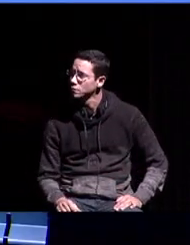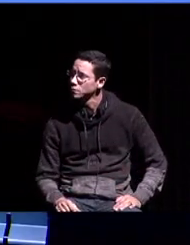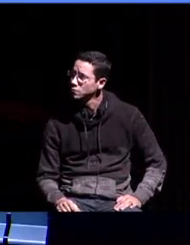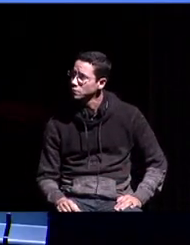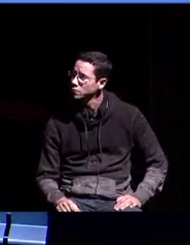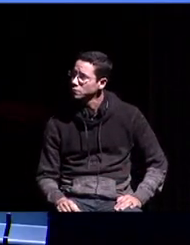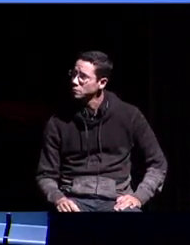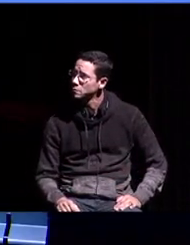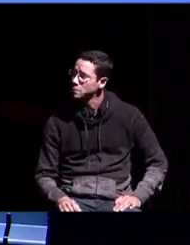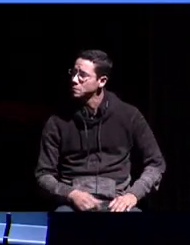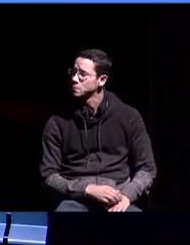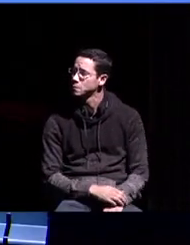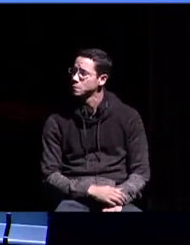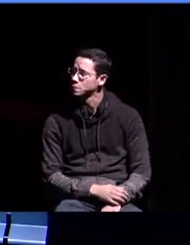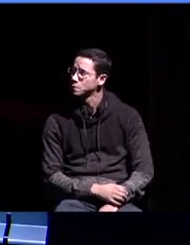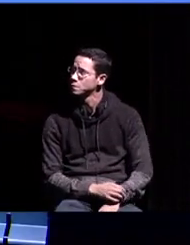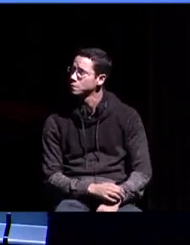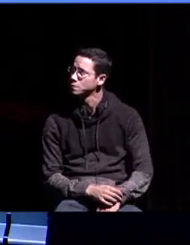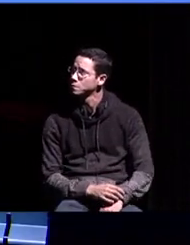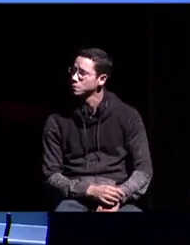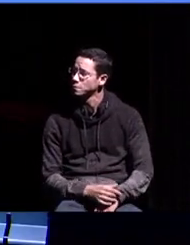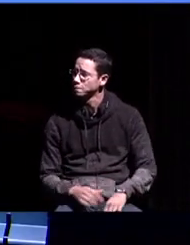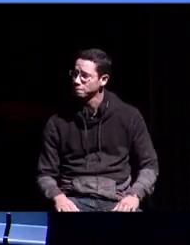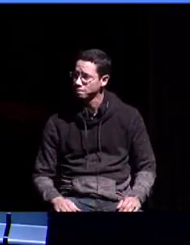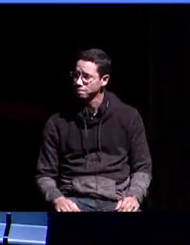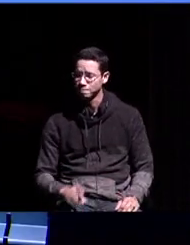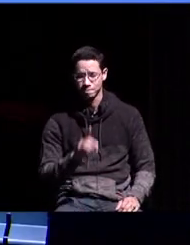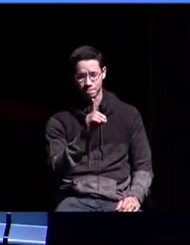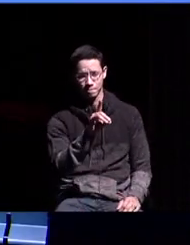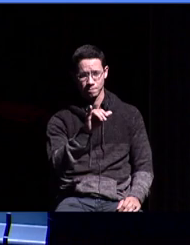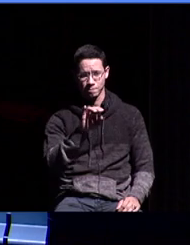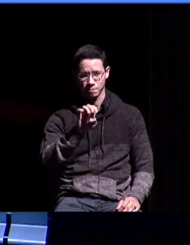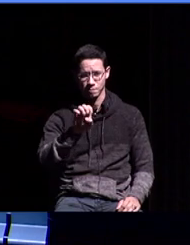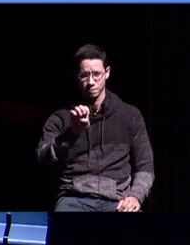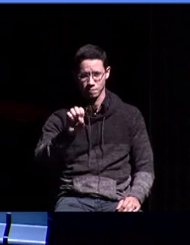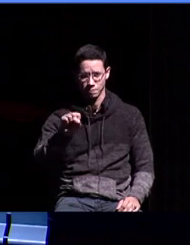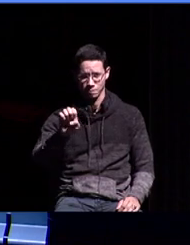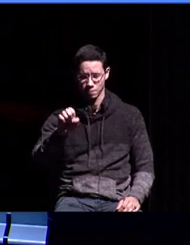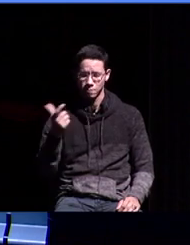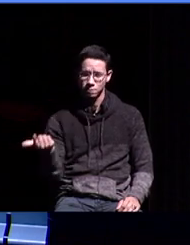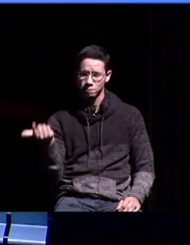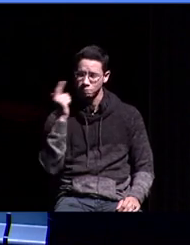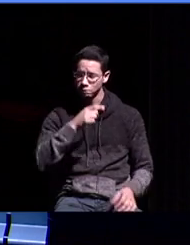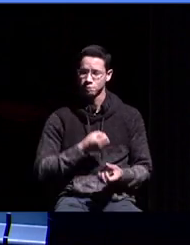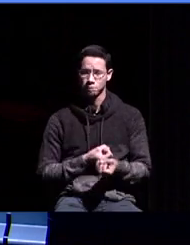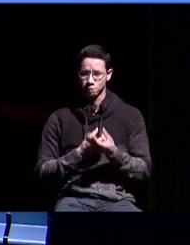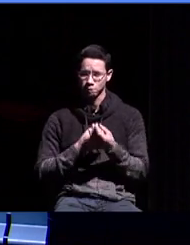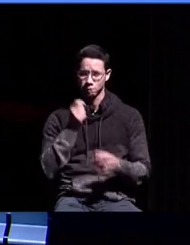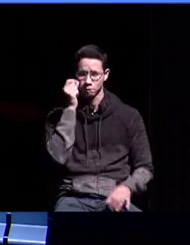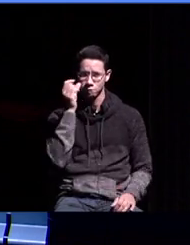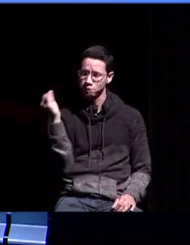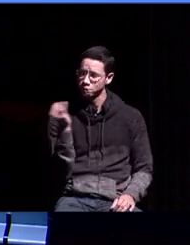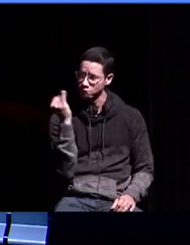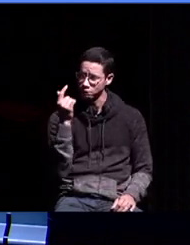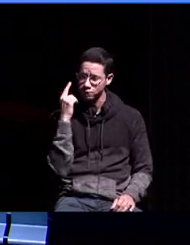This is an interesting piece of information I got from DIEESE. DIEESE has an interesting platform